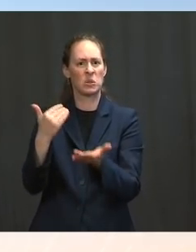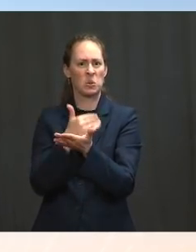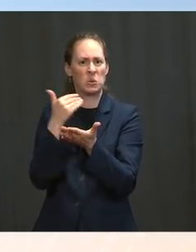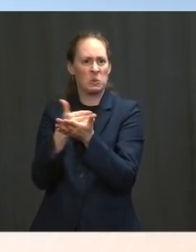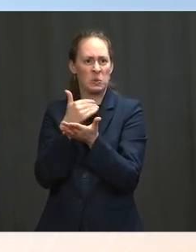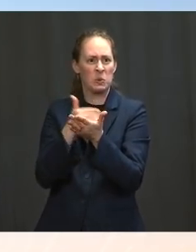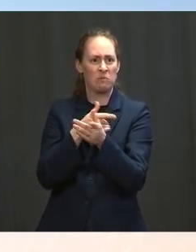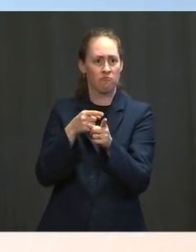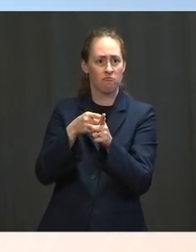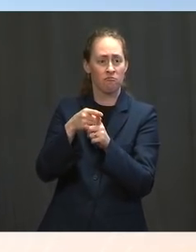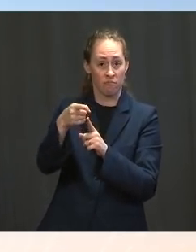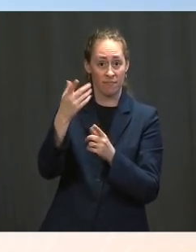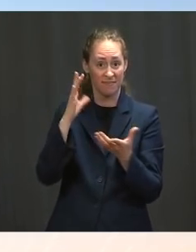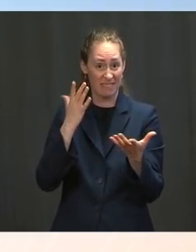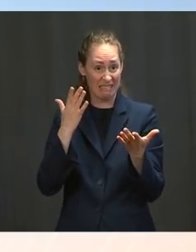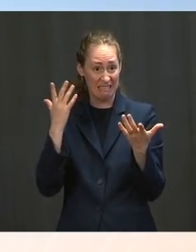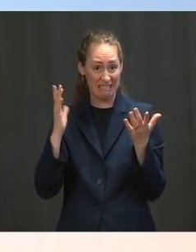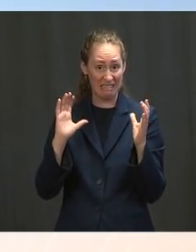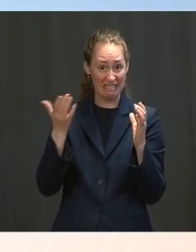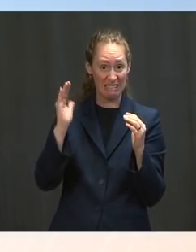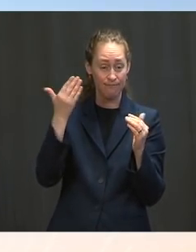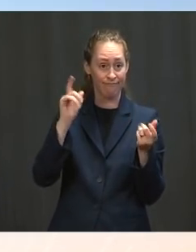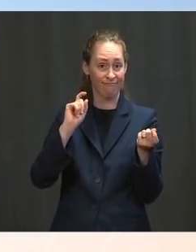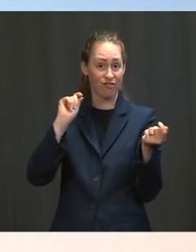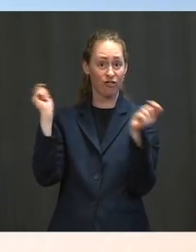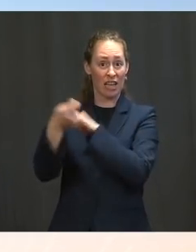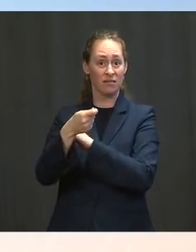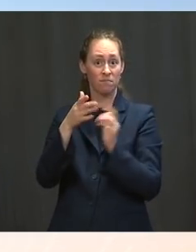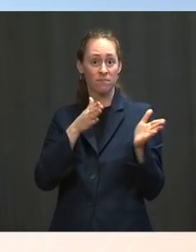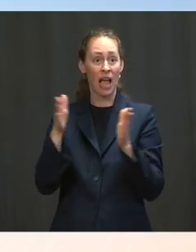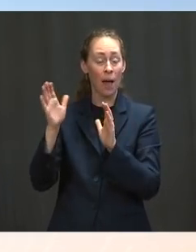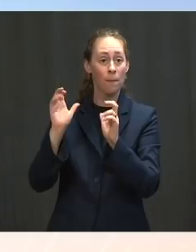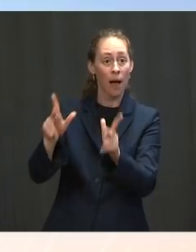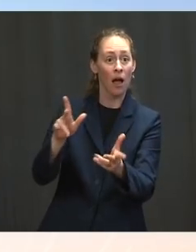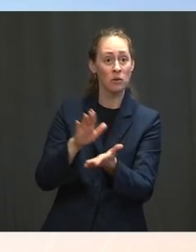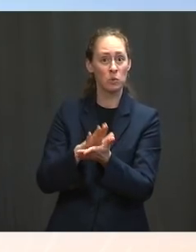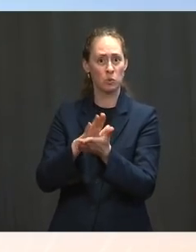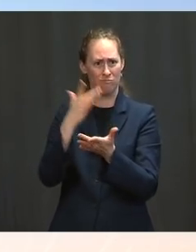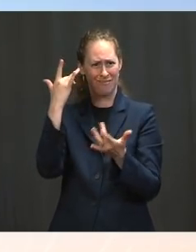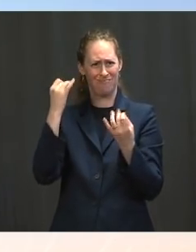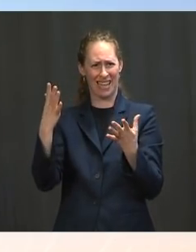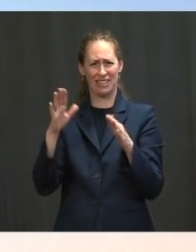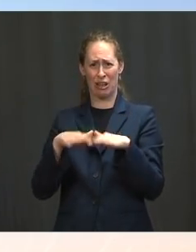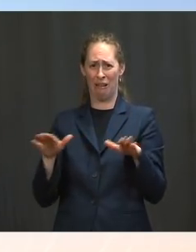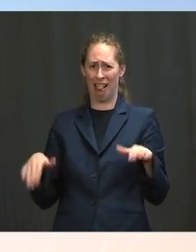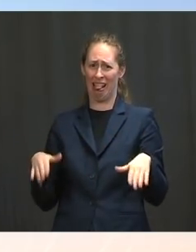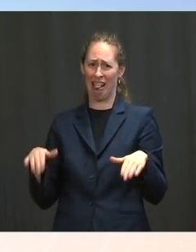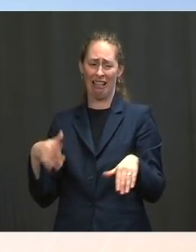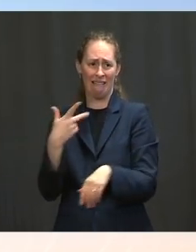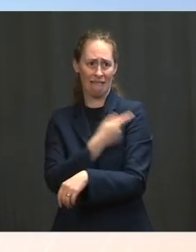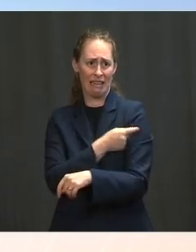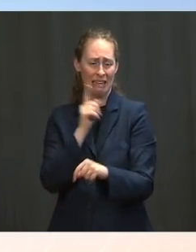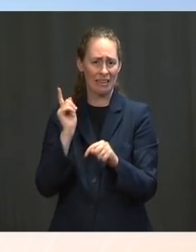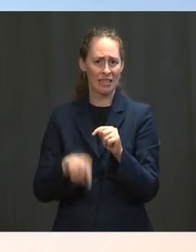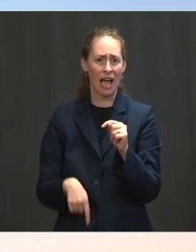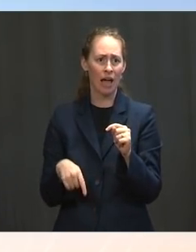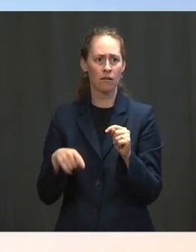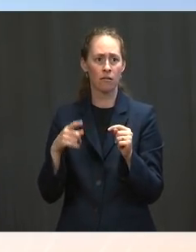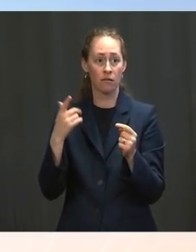with a lot of children still too young to get vaccines? How is that -- this new element sort of factoring in into all these plans?